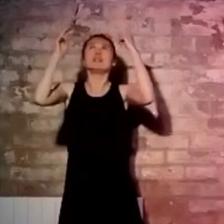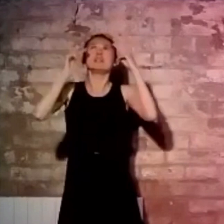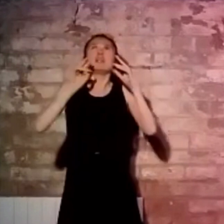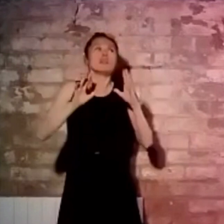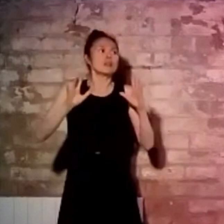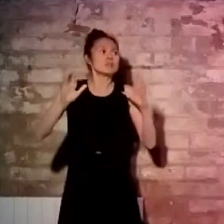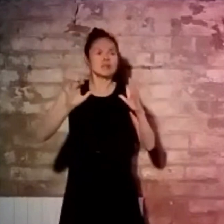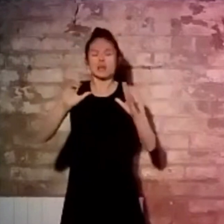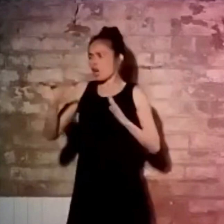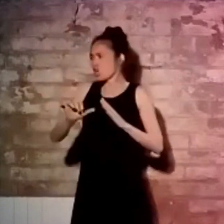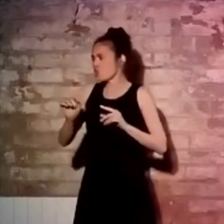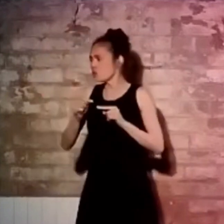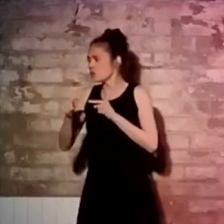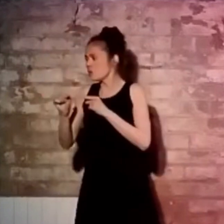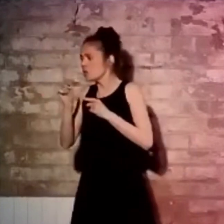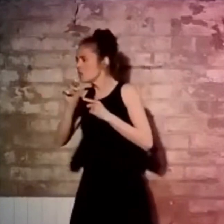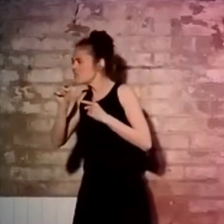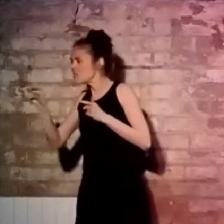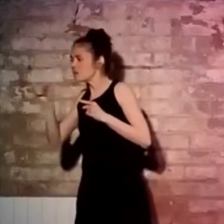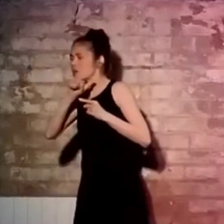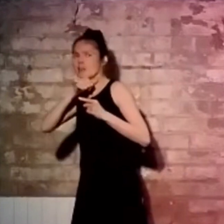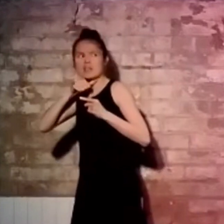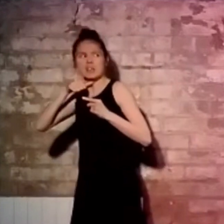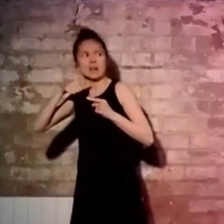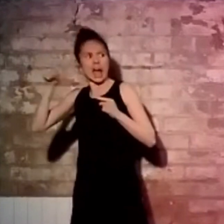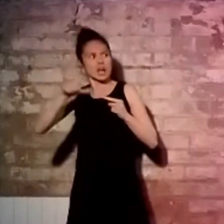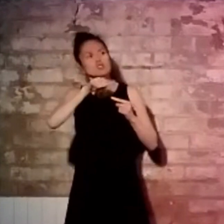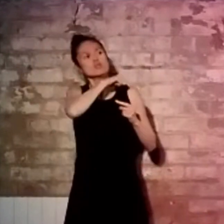Ought I also. For no soul, so matcheth mine prior.